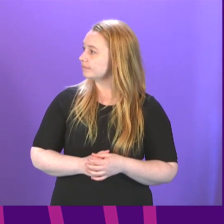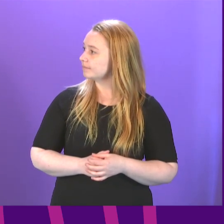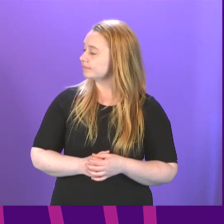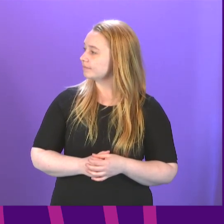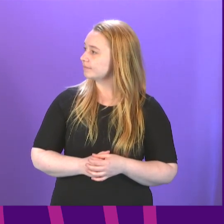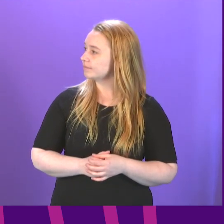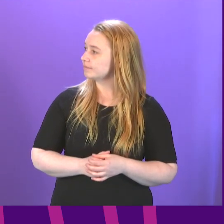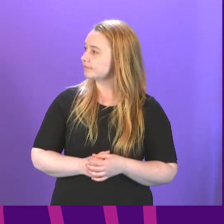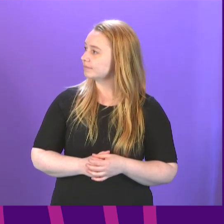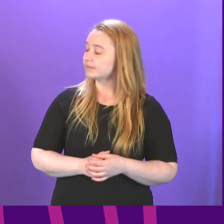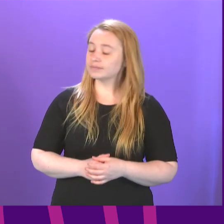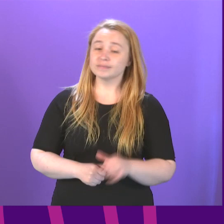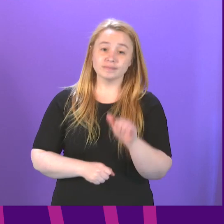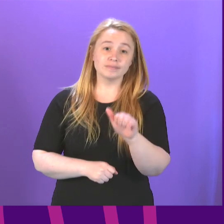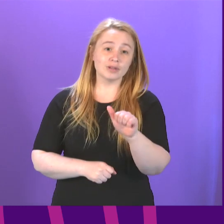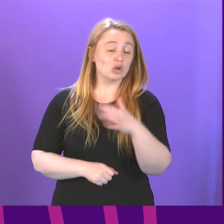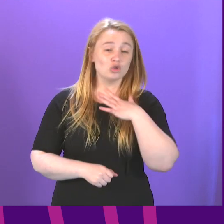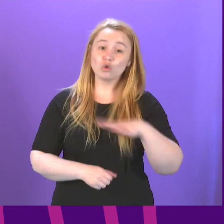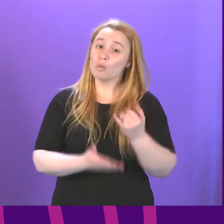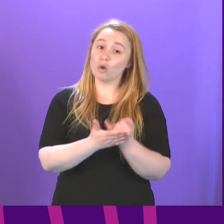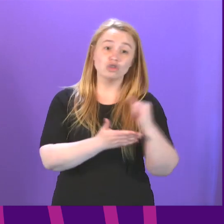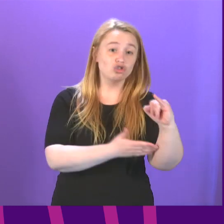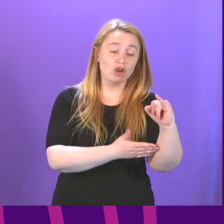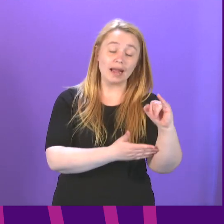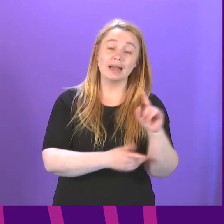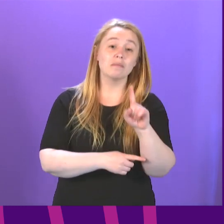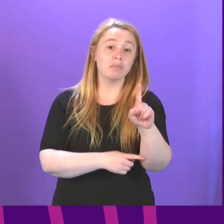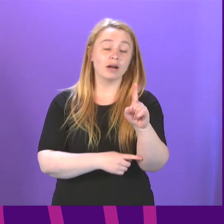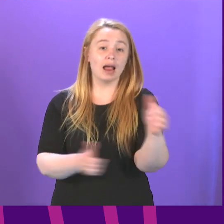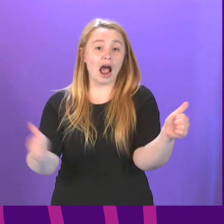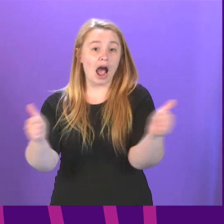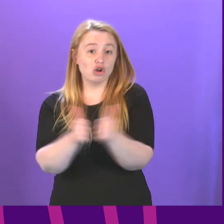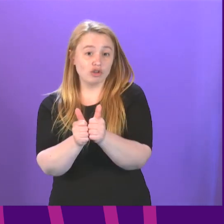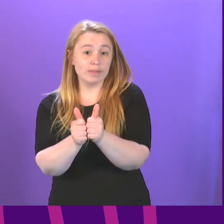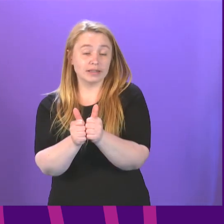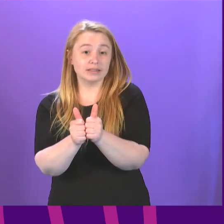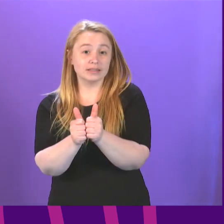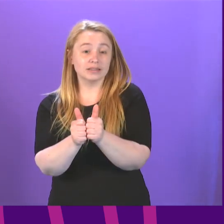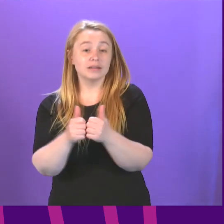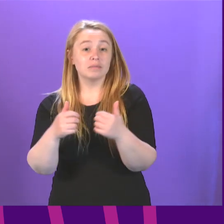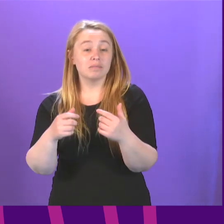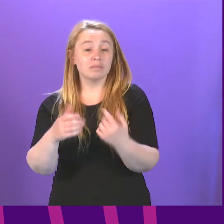for strike action to be avoided, but an agreement on all points was reached in the negotiating